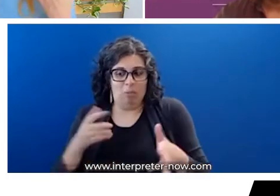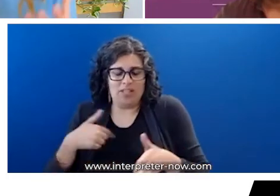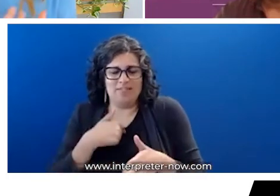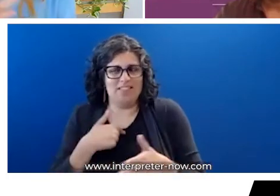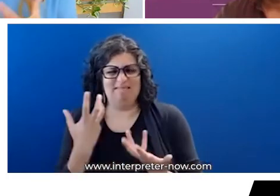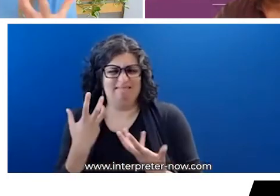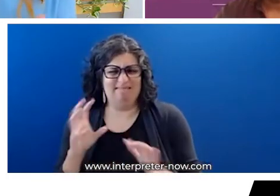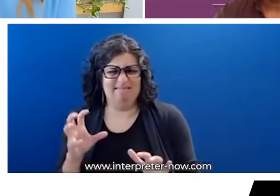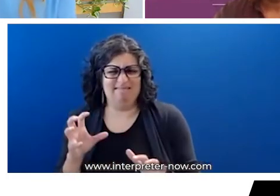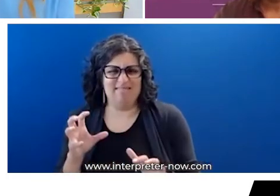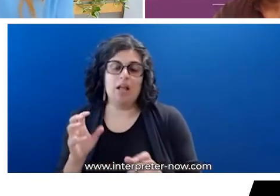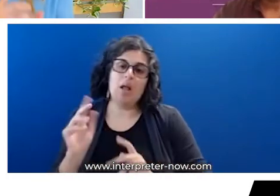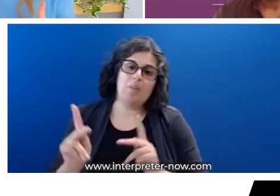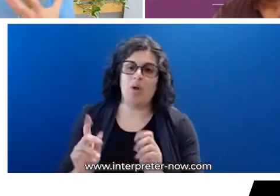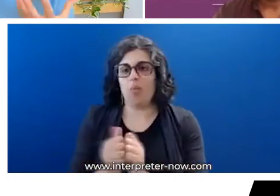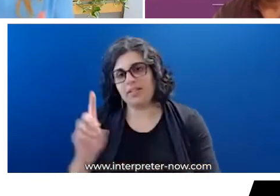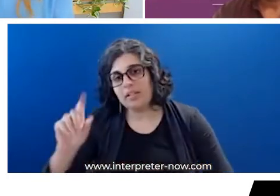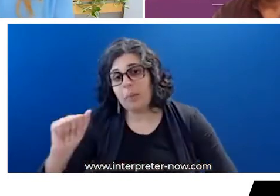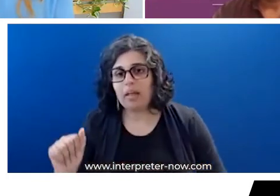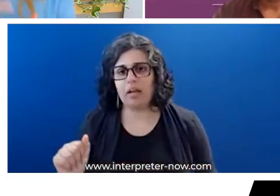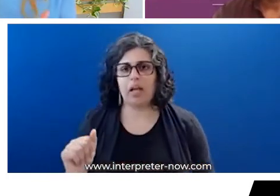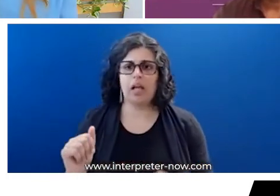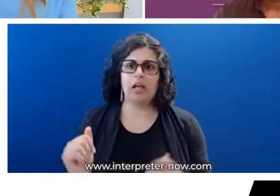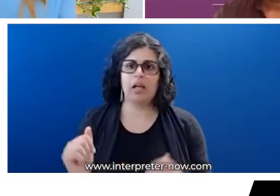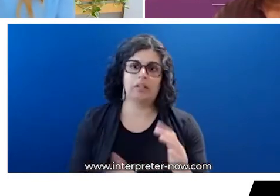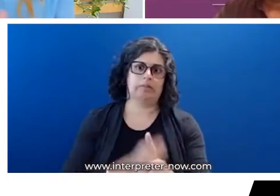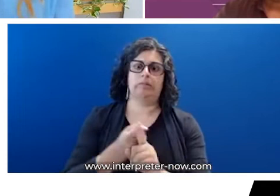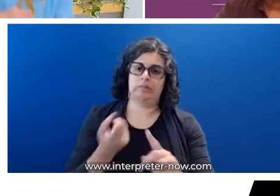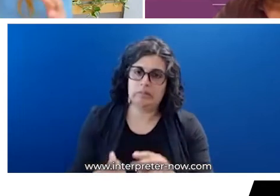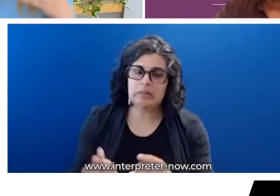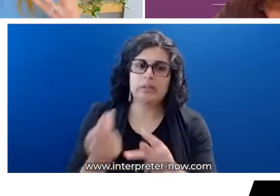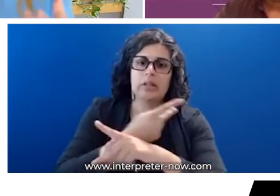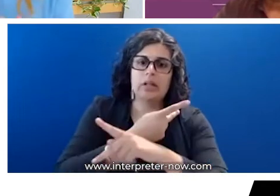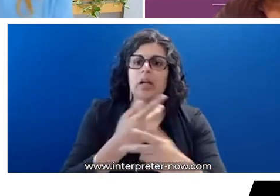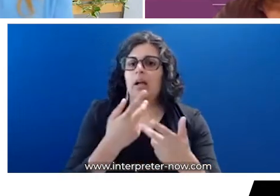And for people with disabilities, of course, that's even more important and a part of equity. Right?